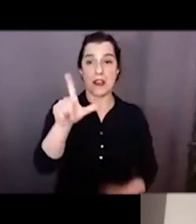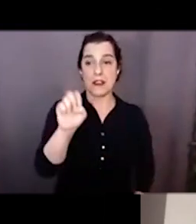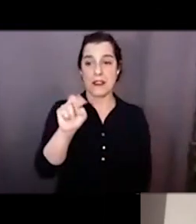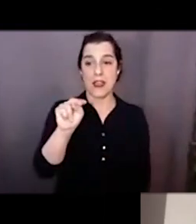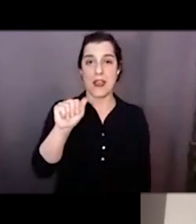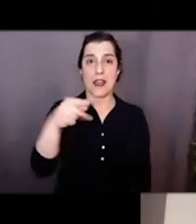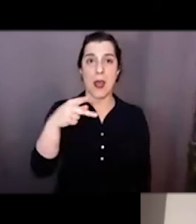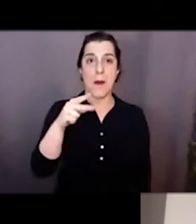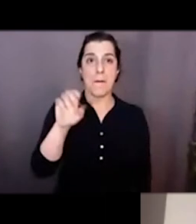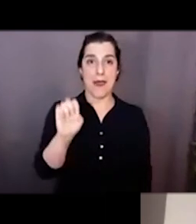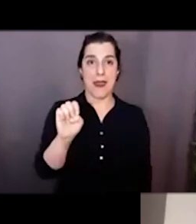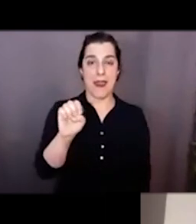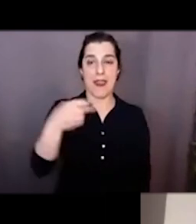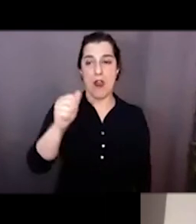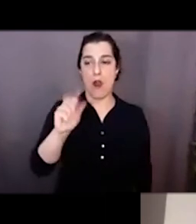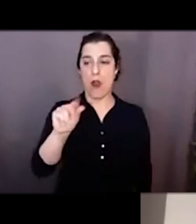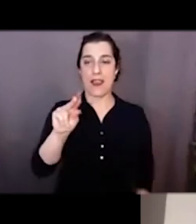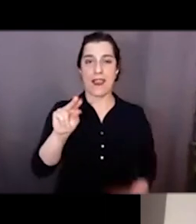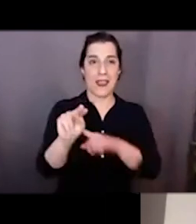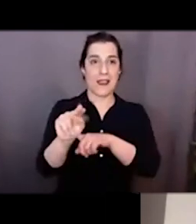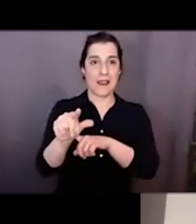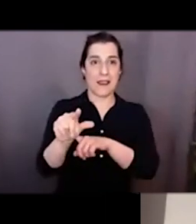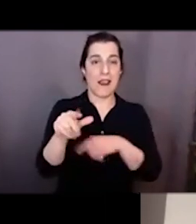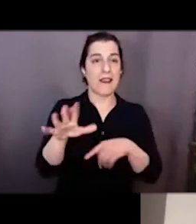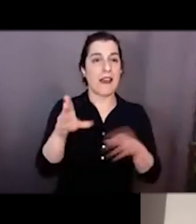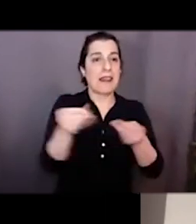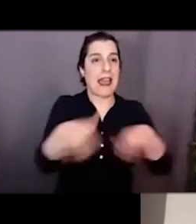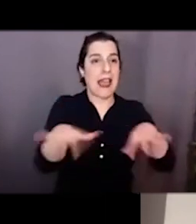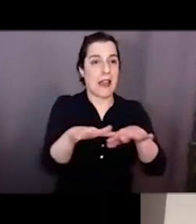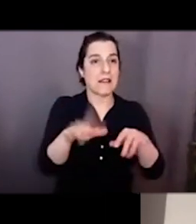Um, I want to start by acknowledging the not Hawking, the land of ,